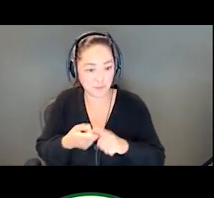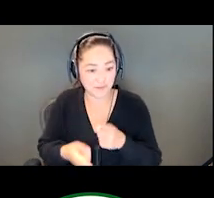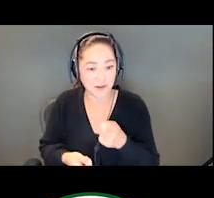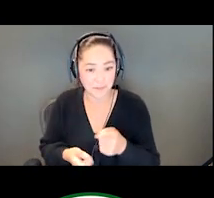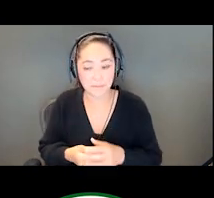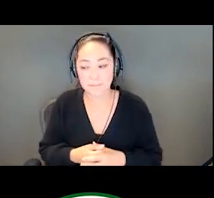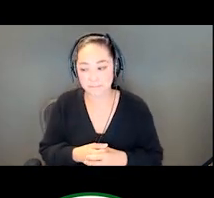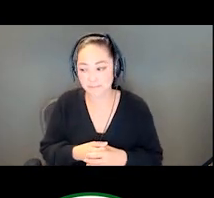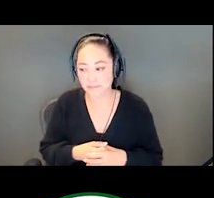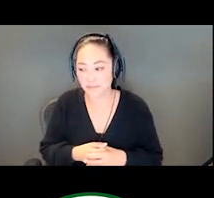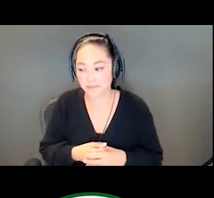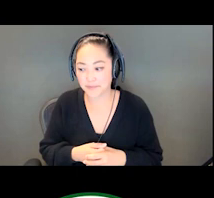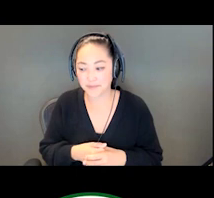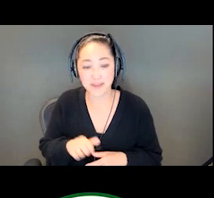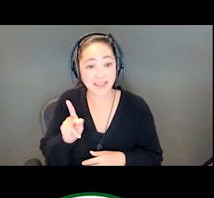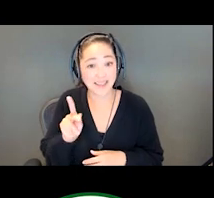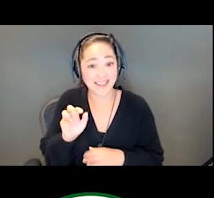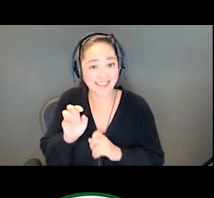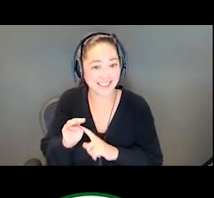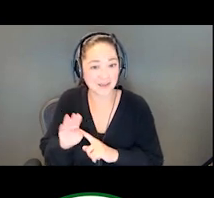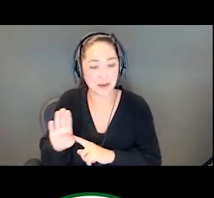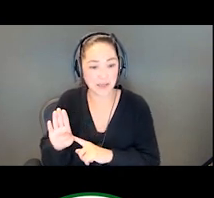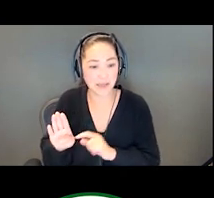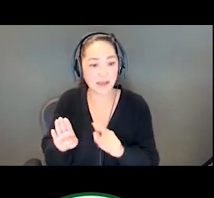to help accessibility, but there are several others.